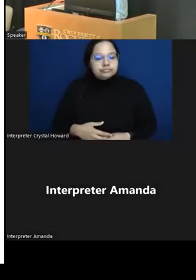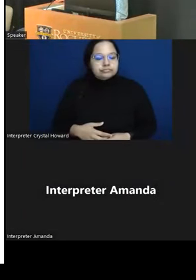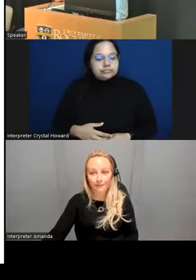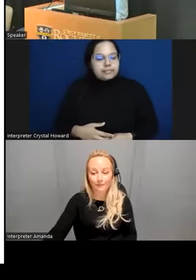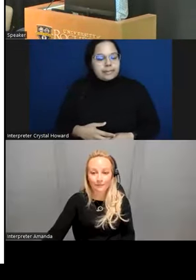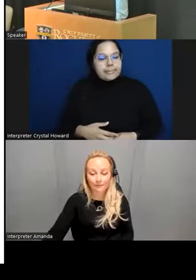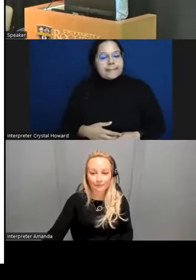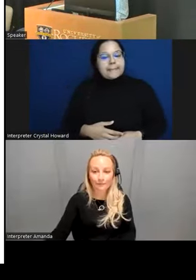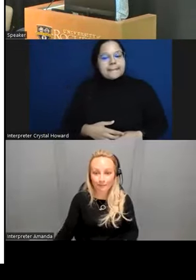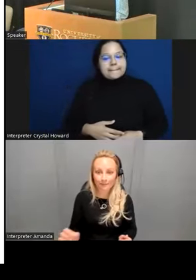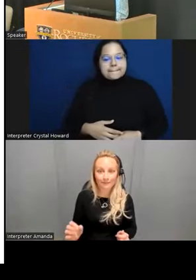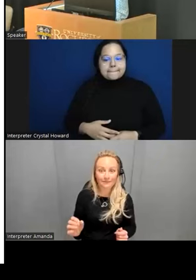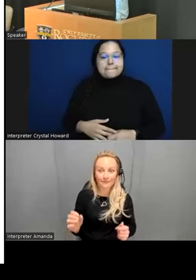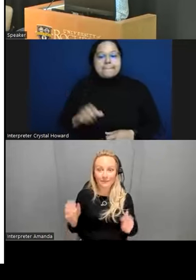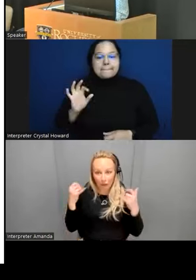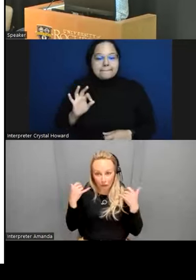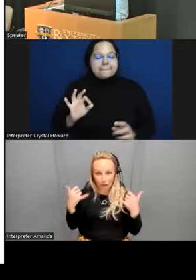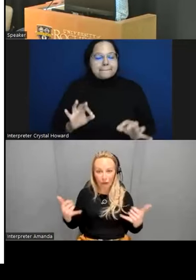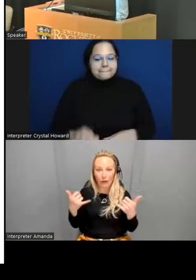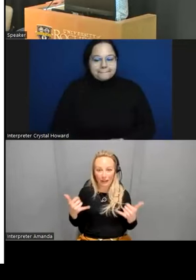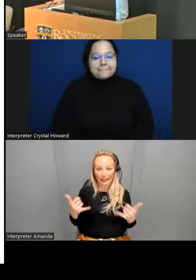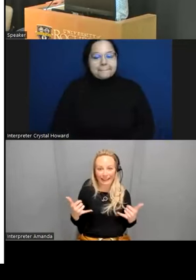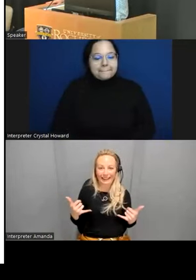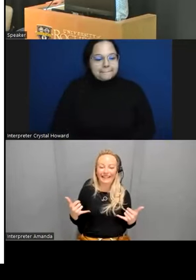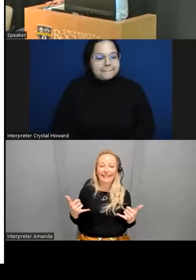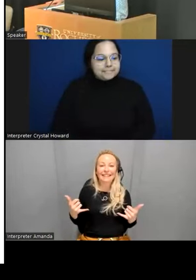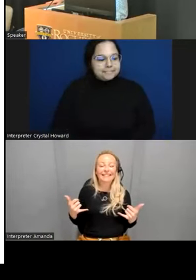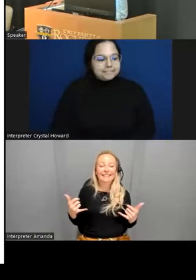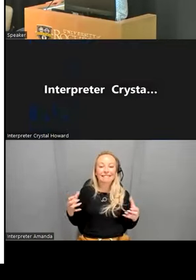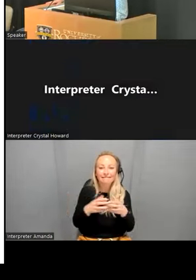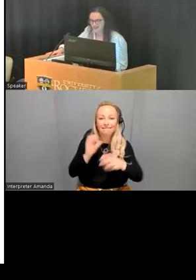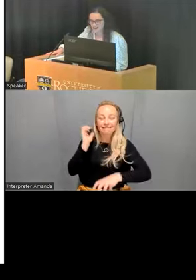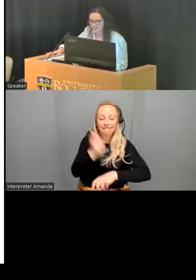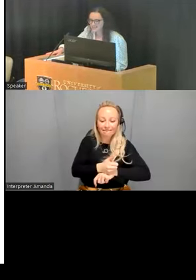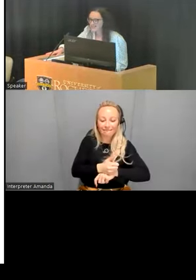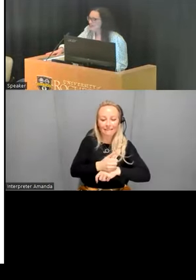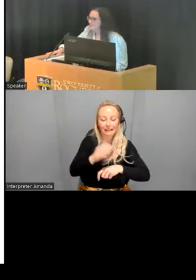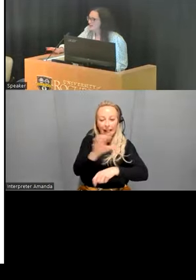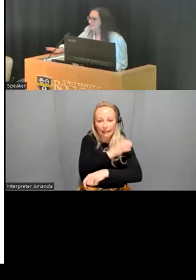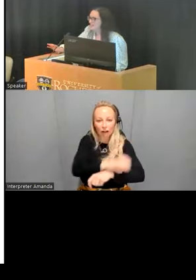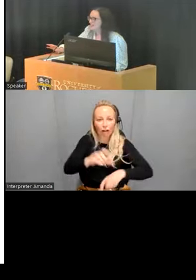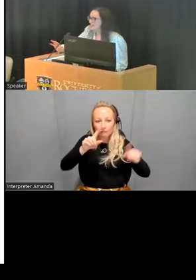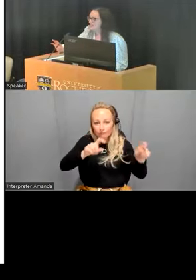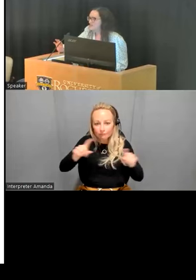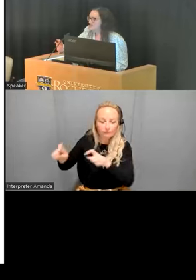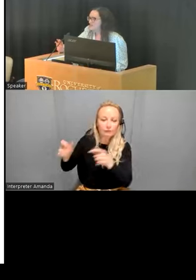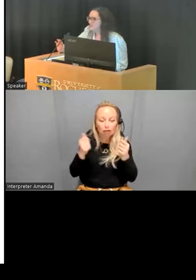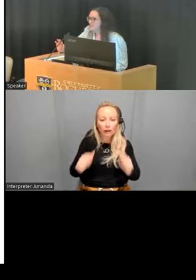currently um uh conducting a pilot randomized clinical trial of trying to see if we can use